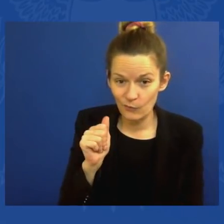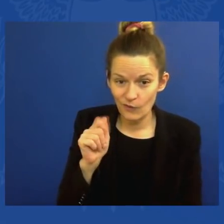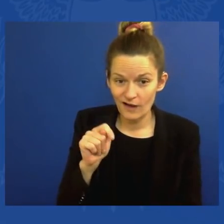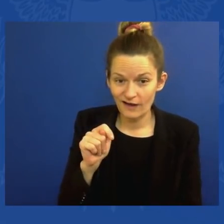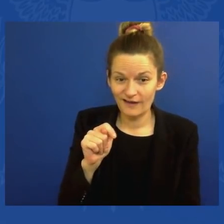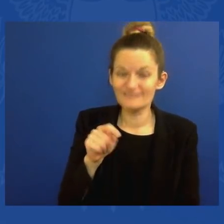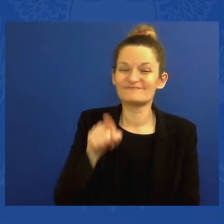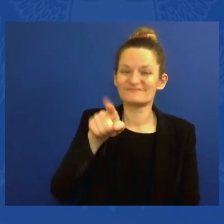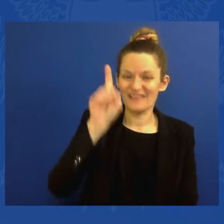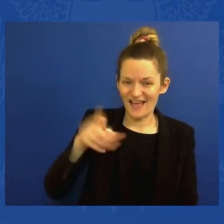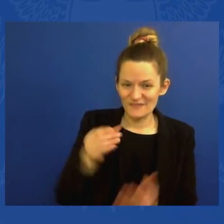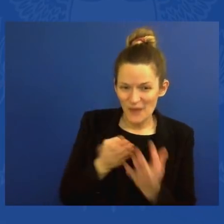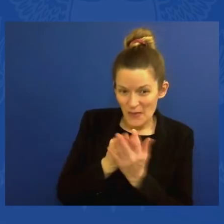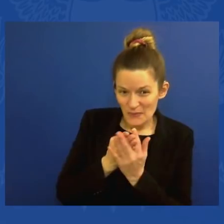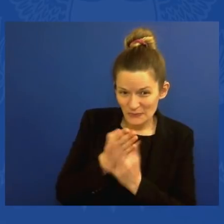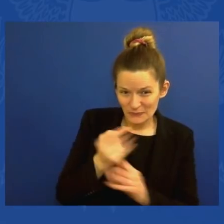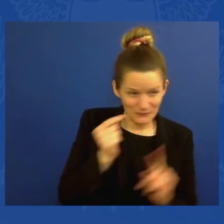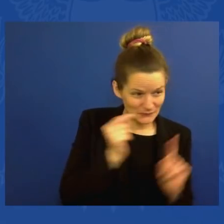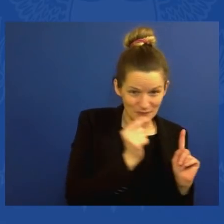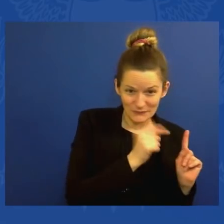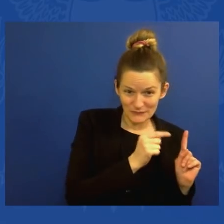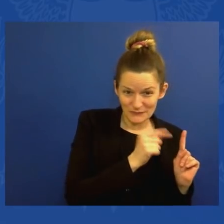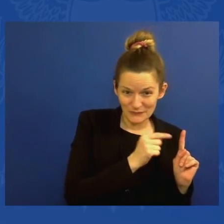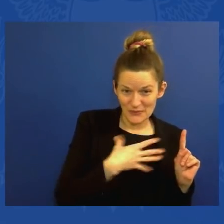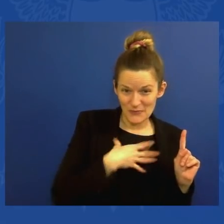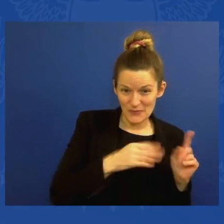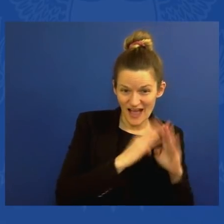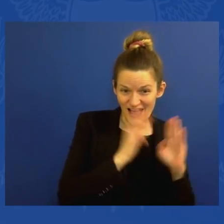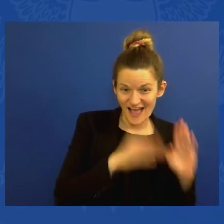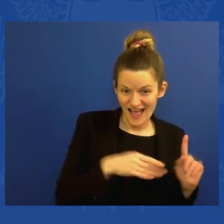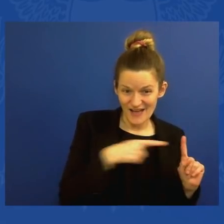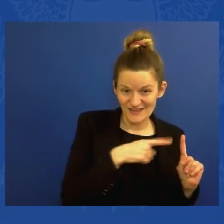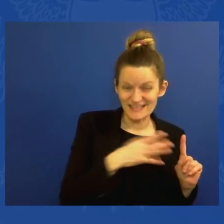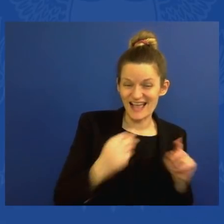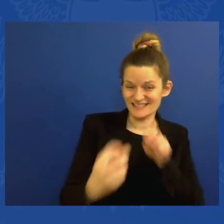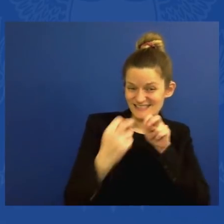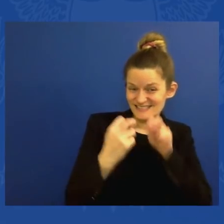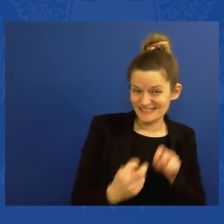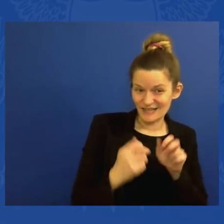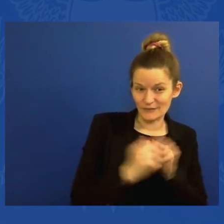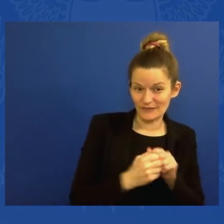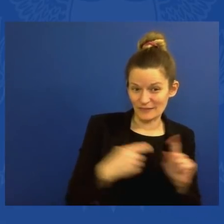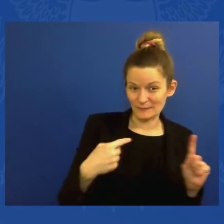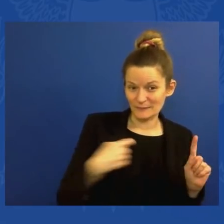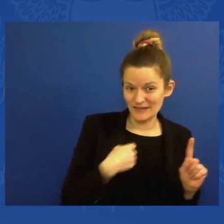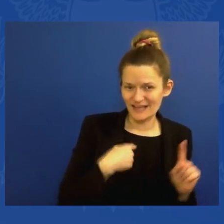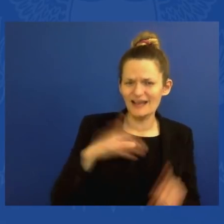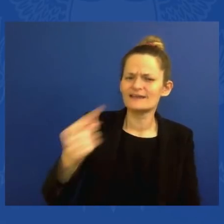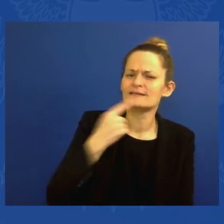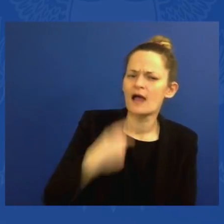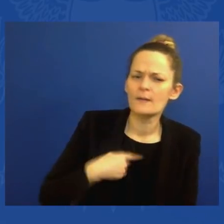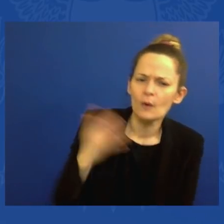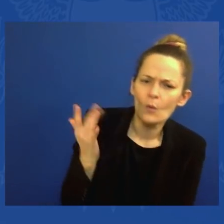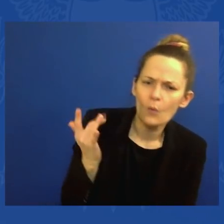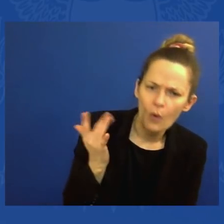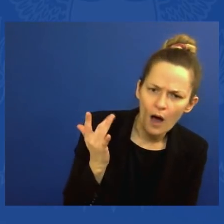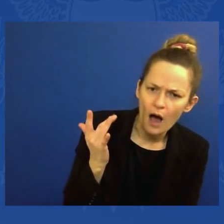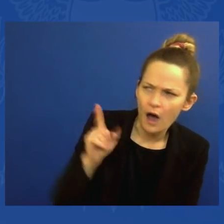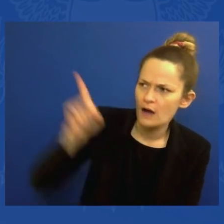why they have to post that request -- why they have to do that. And they're going to have to post the request publicly